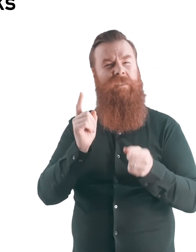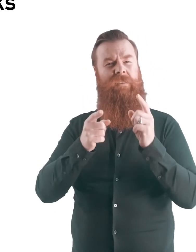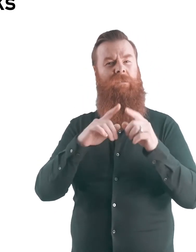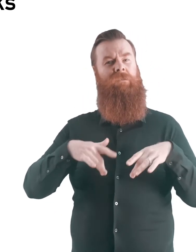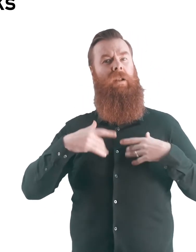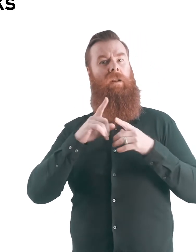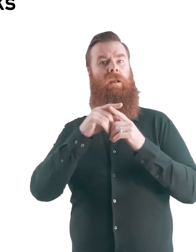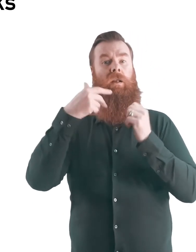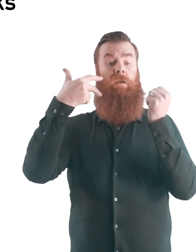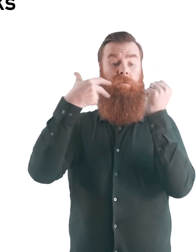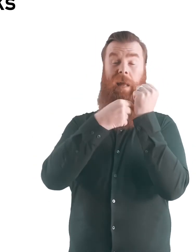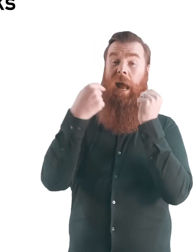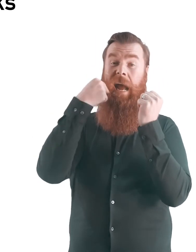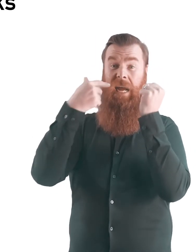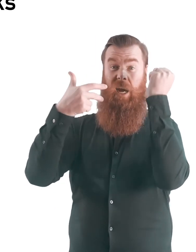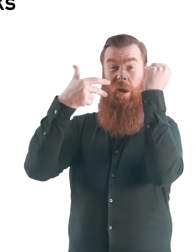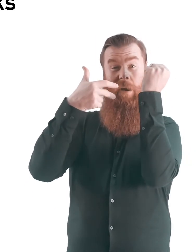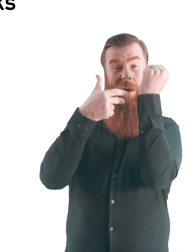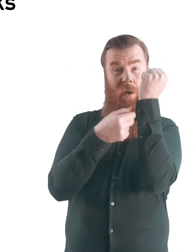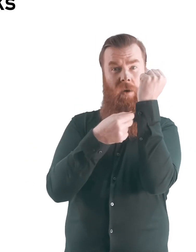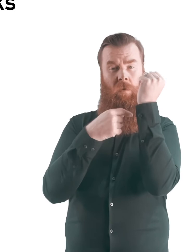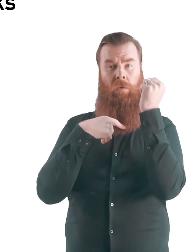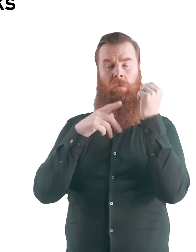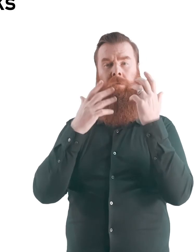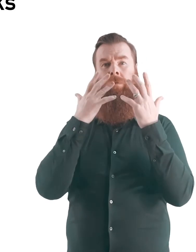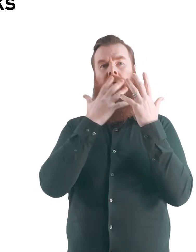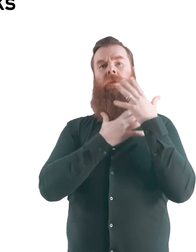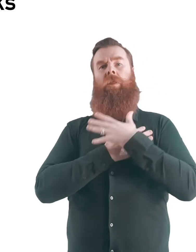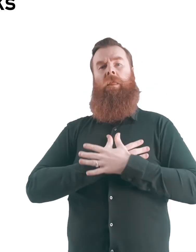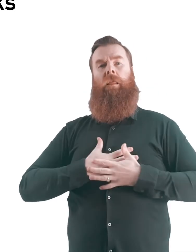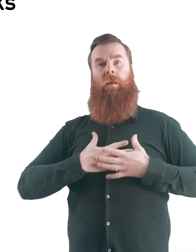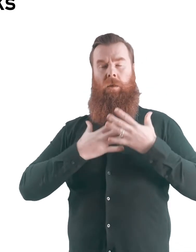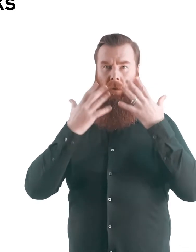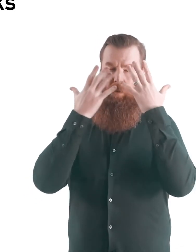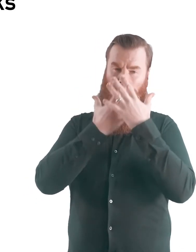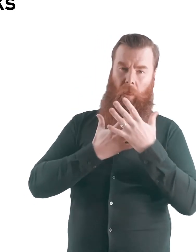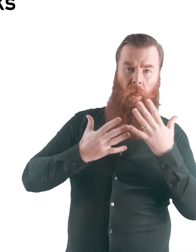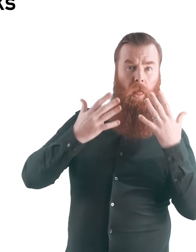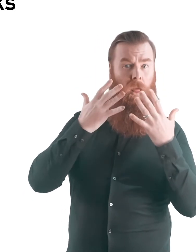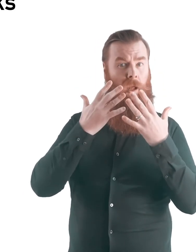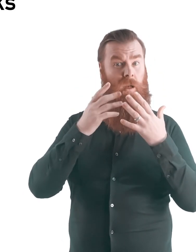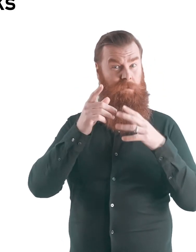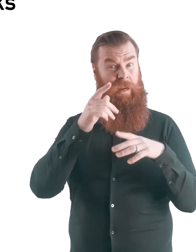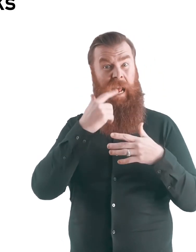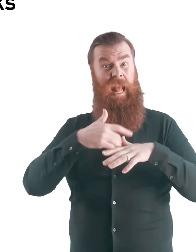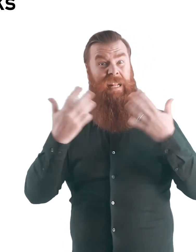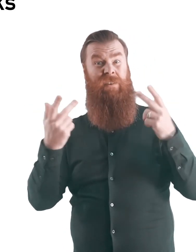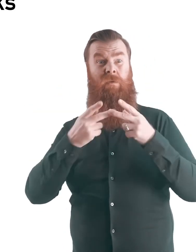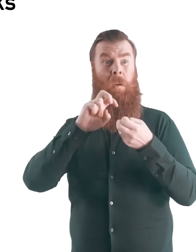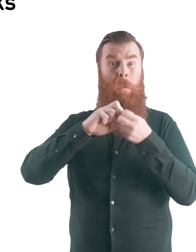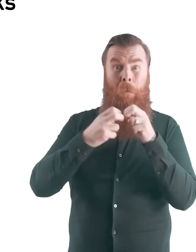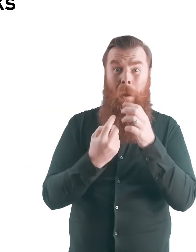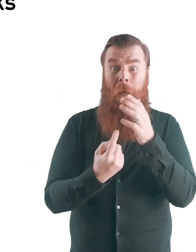Sometimes, people can feel dizzy or sick after the local anaesthetic needle.